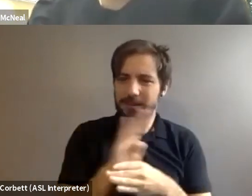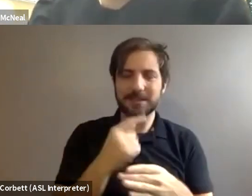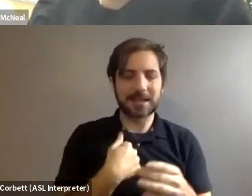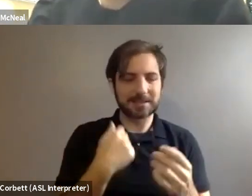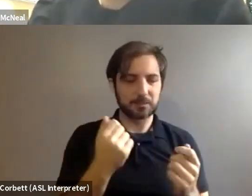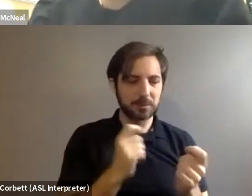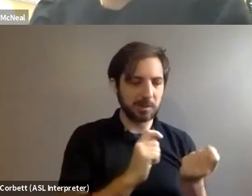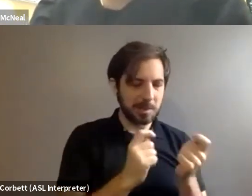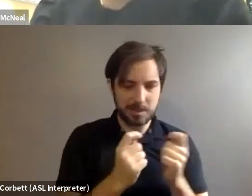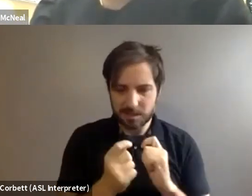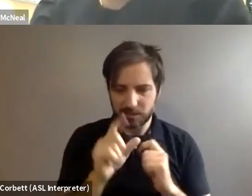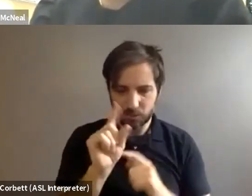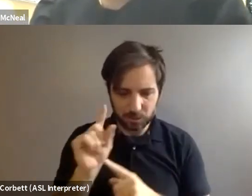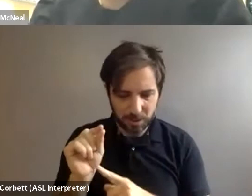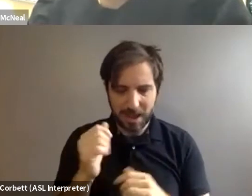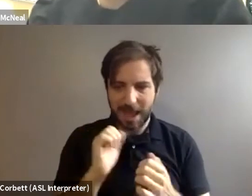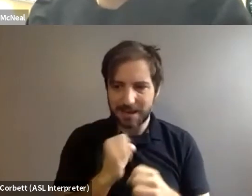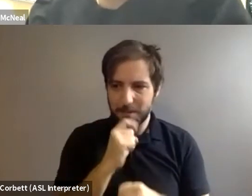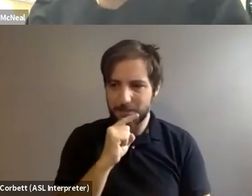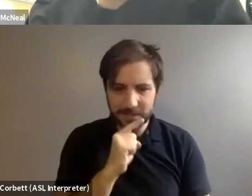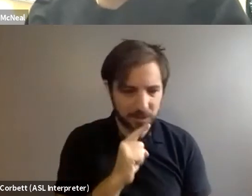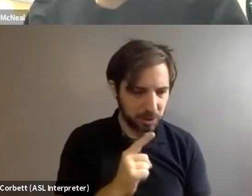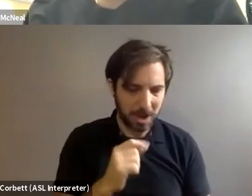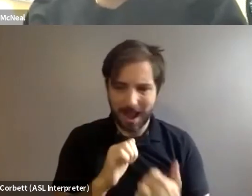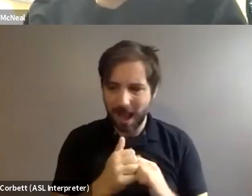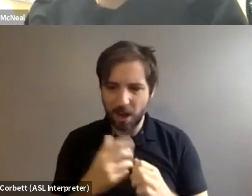somehow incorporated that it was still kind of in the backs of our minds but it was really